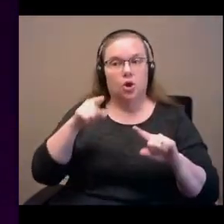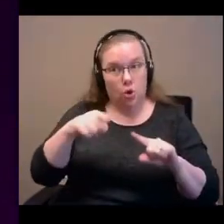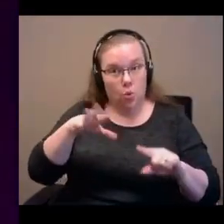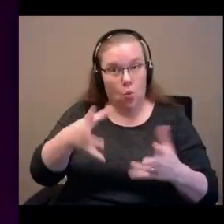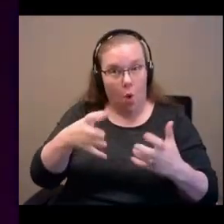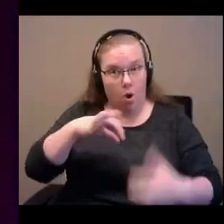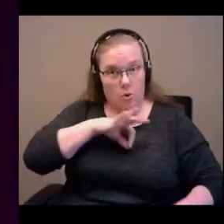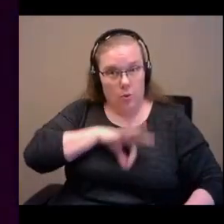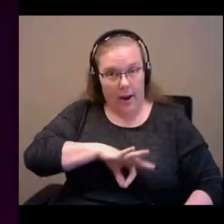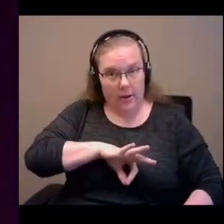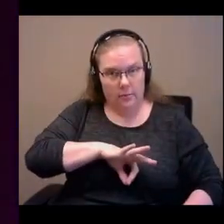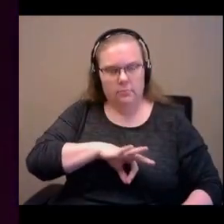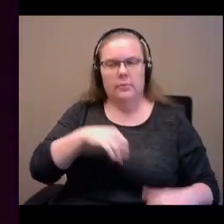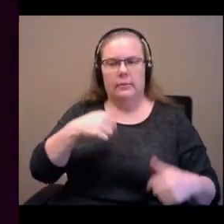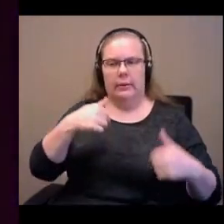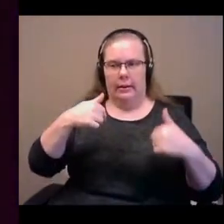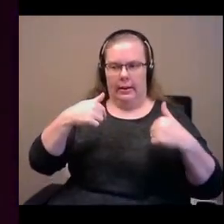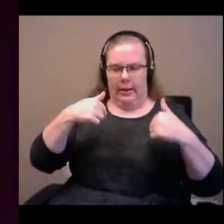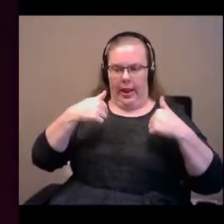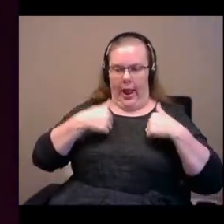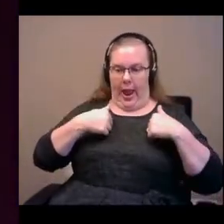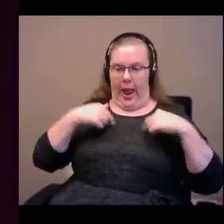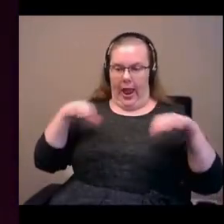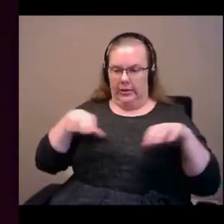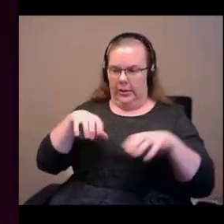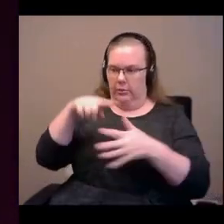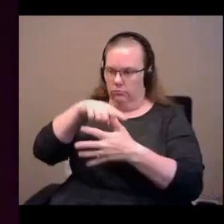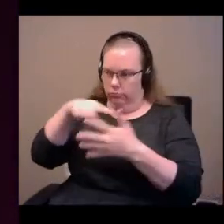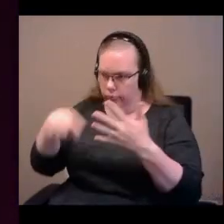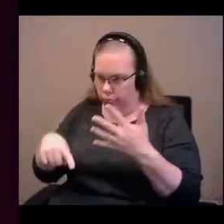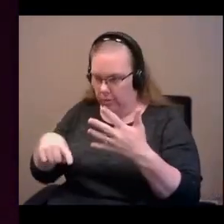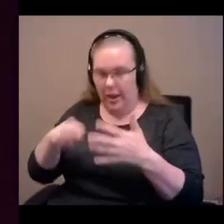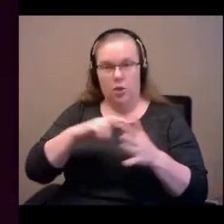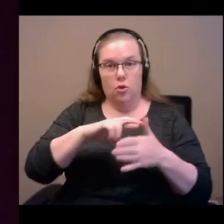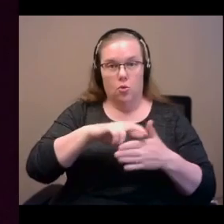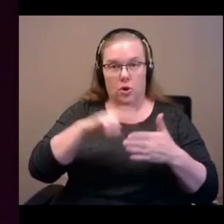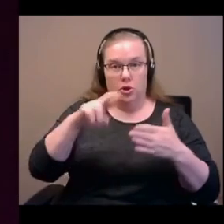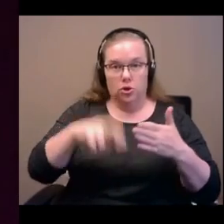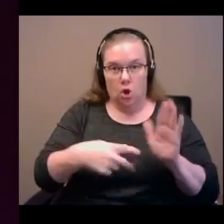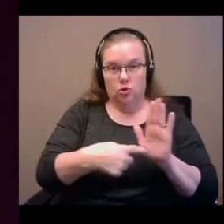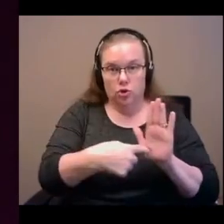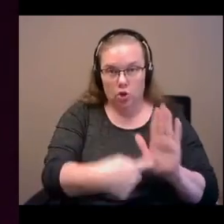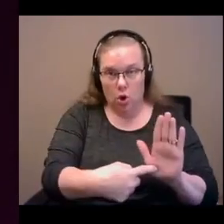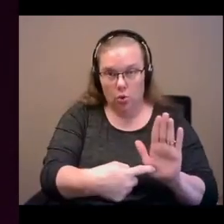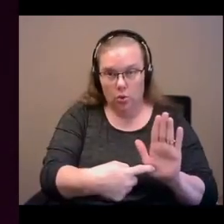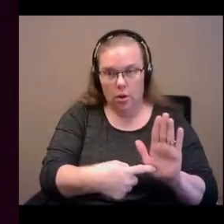I did all these things, and the results show this, right? Getting credit for the work you did,